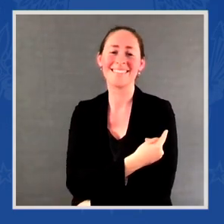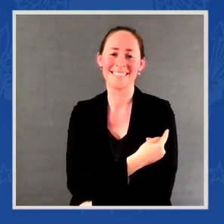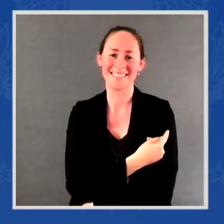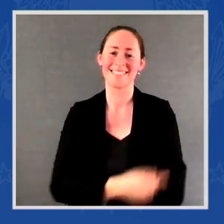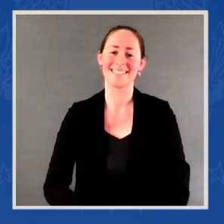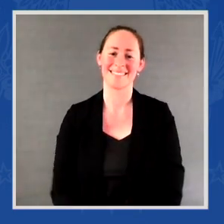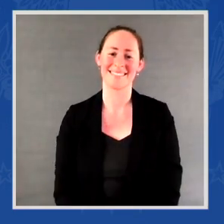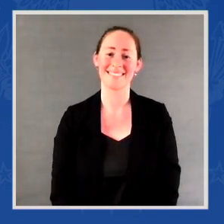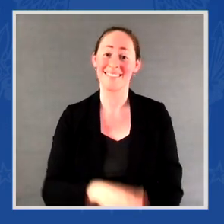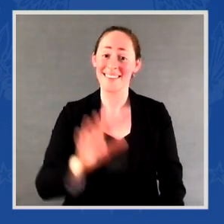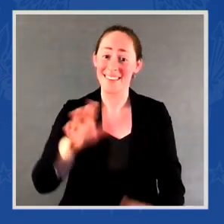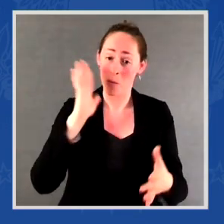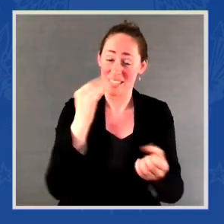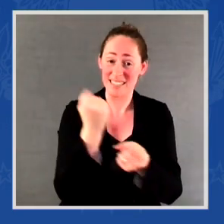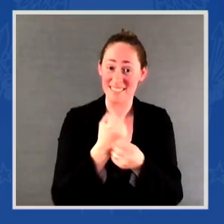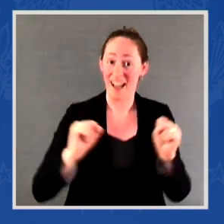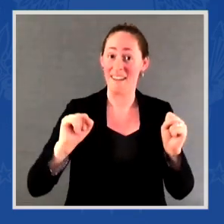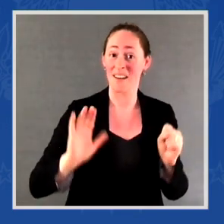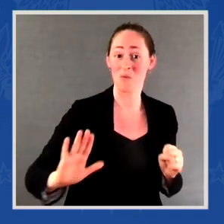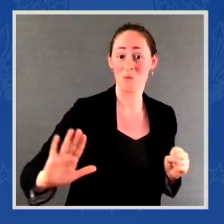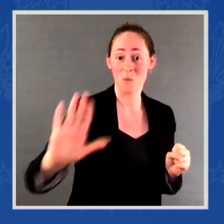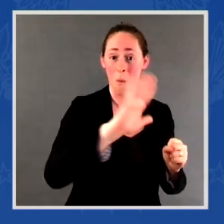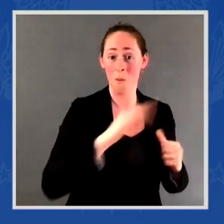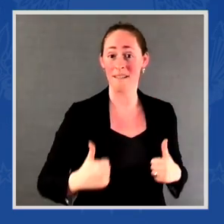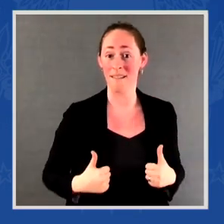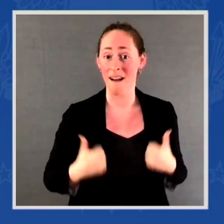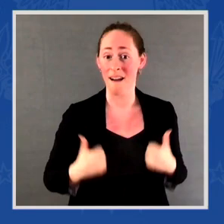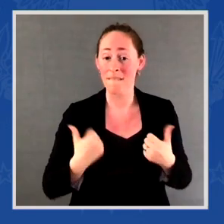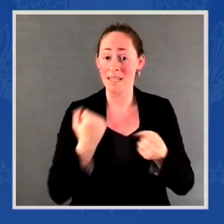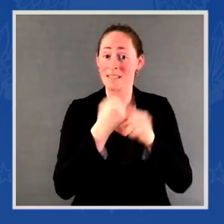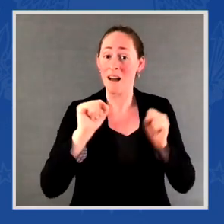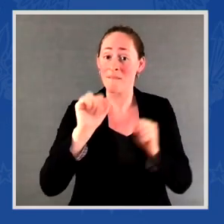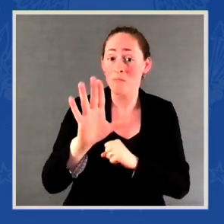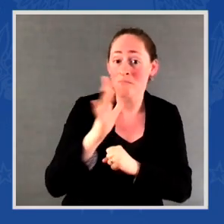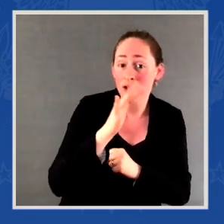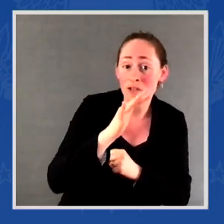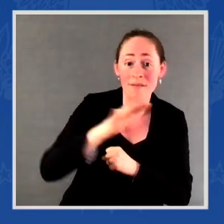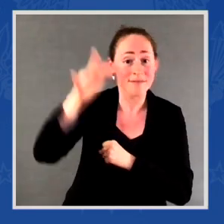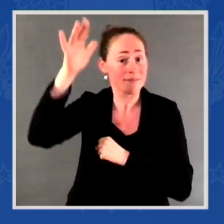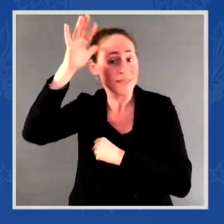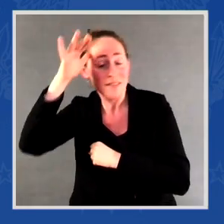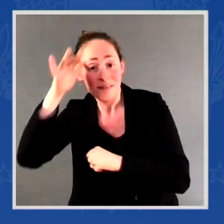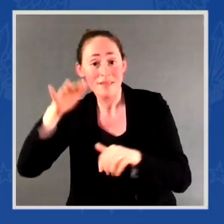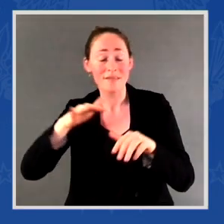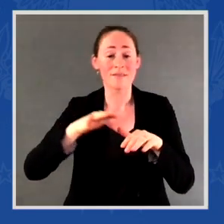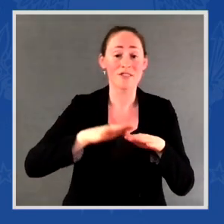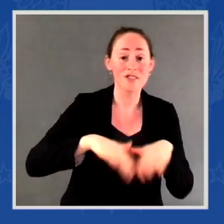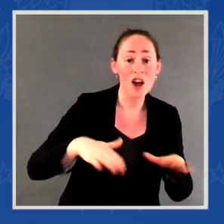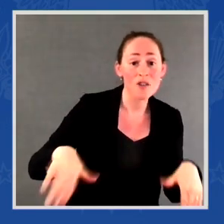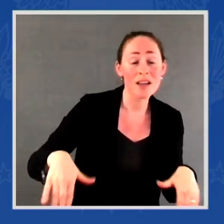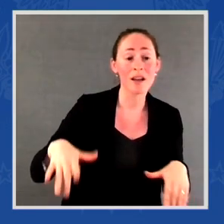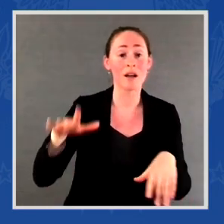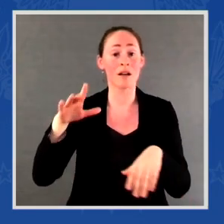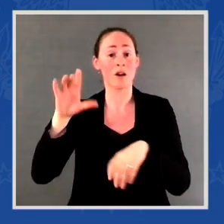but save their mother, their father, their child, their son, their daughter, their coworker. So, please, please get vaccinated.